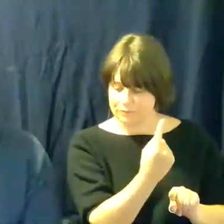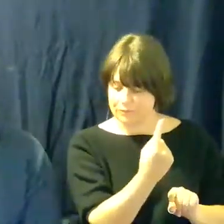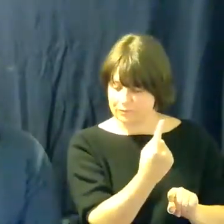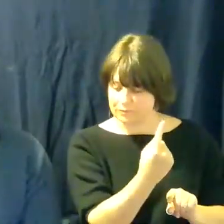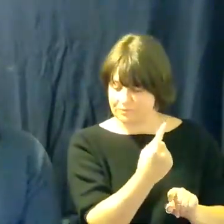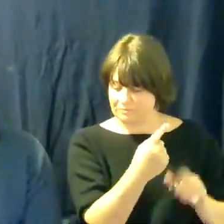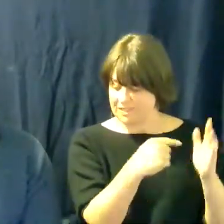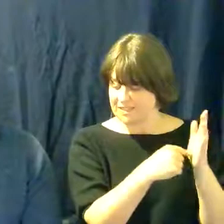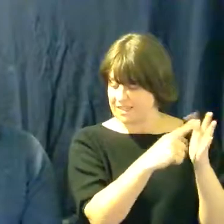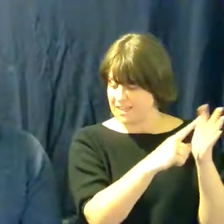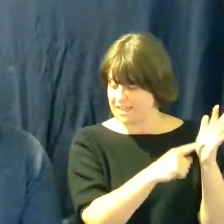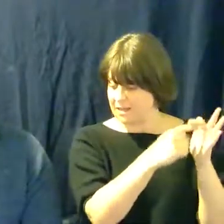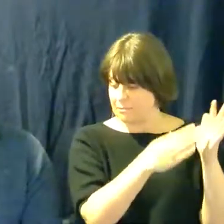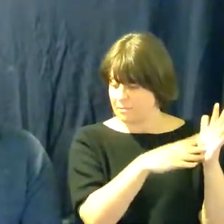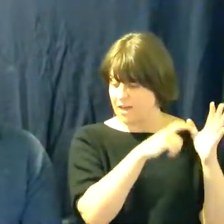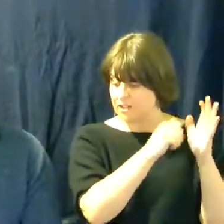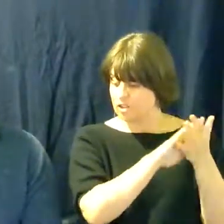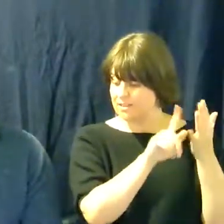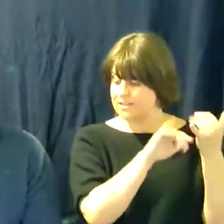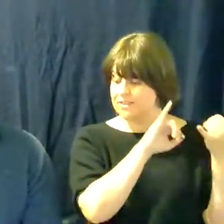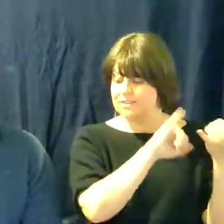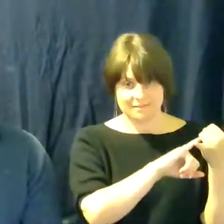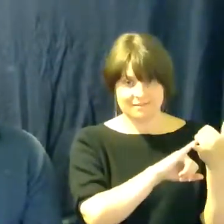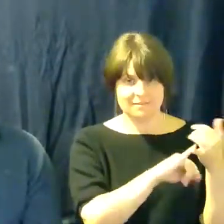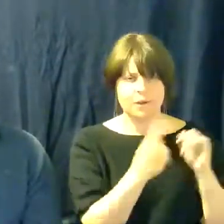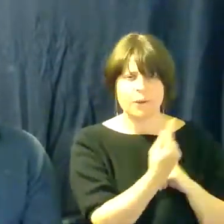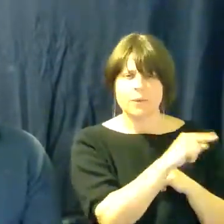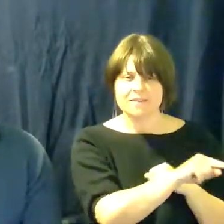Ithaca to watch over the